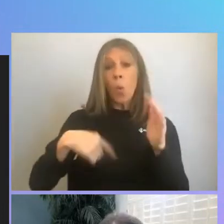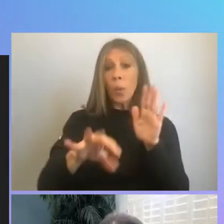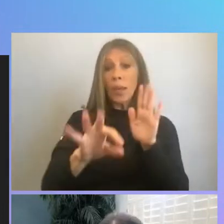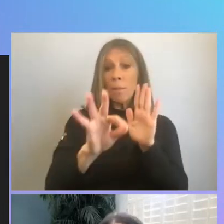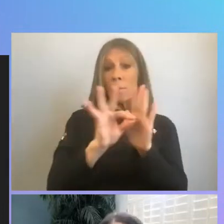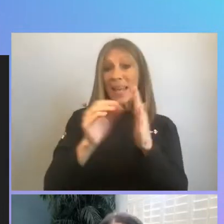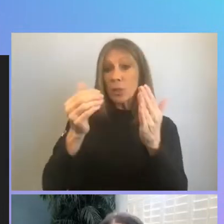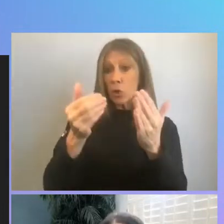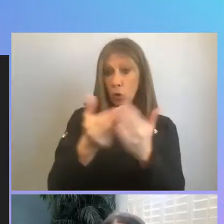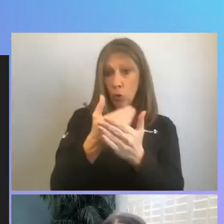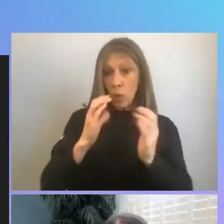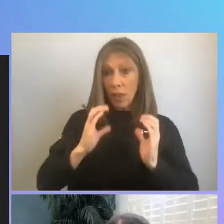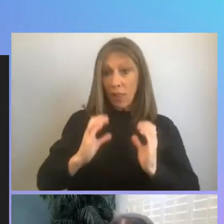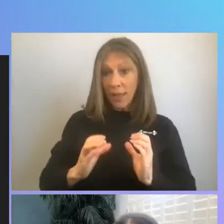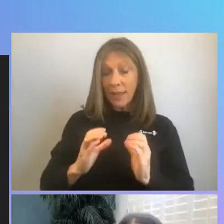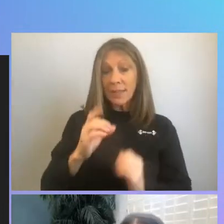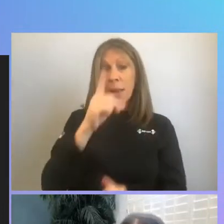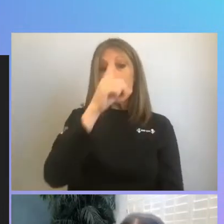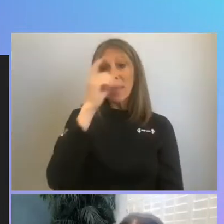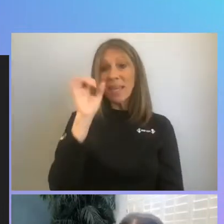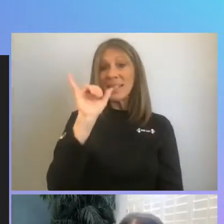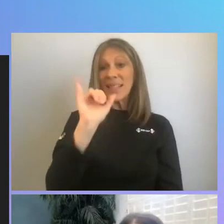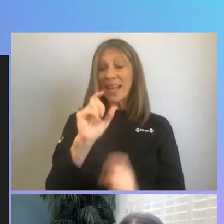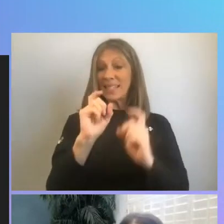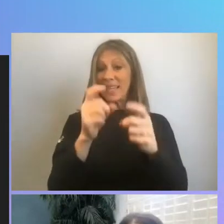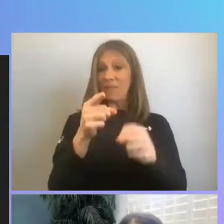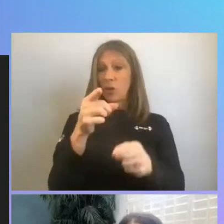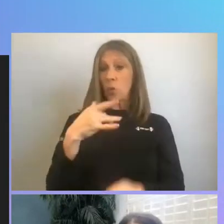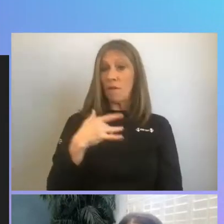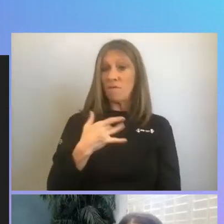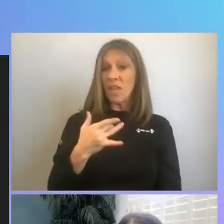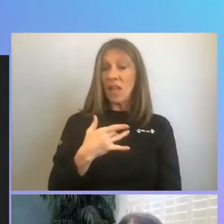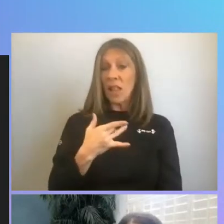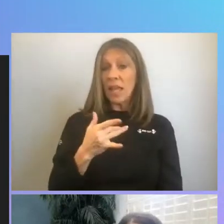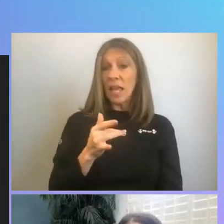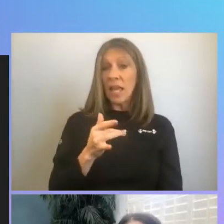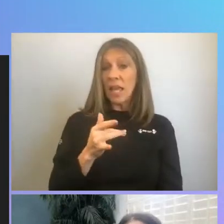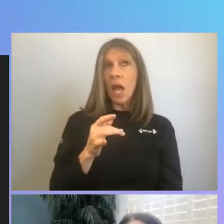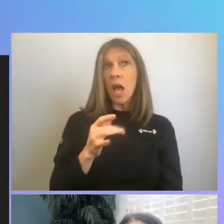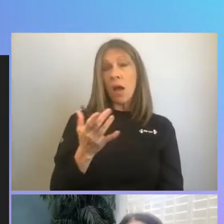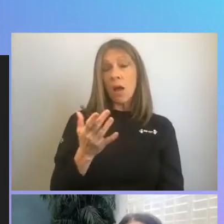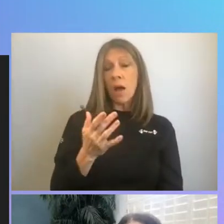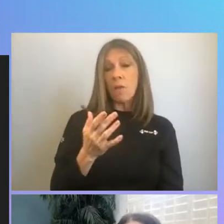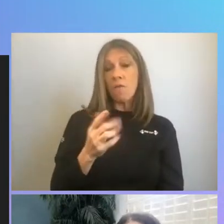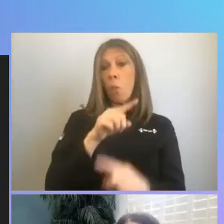clients because that's giving you a sense of when the client